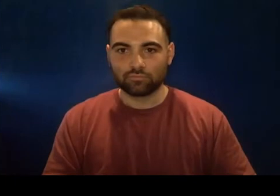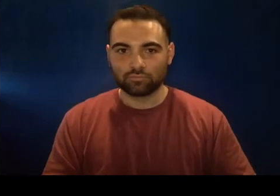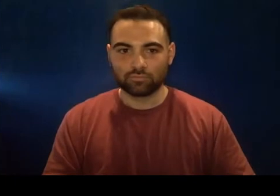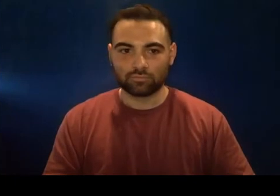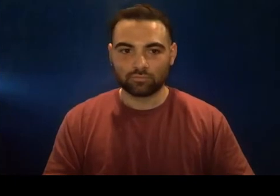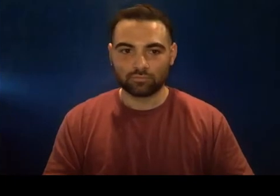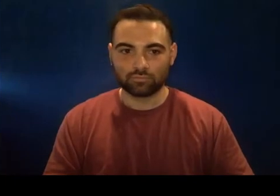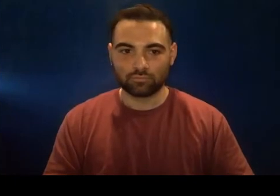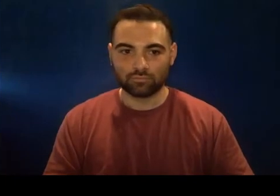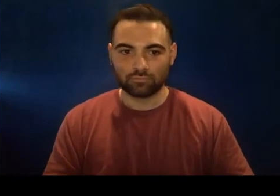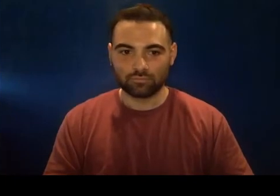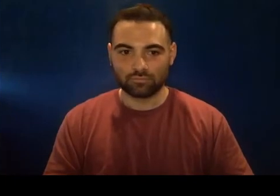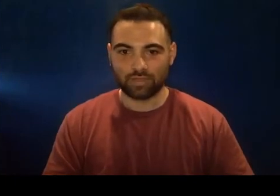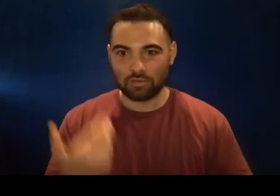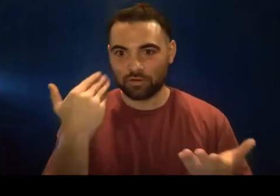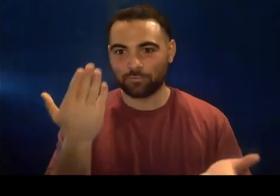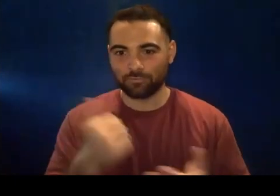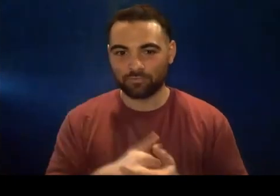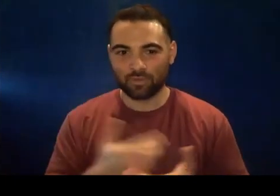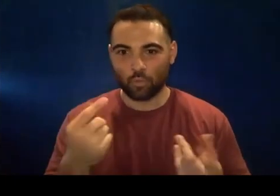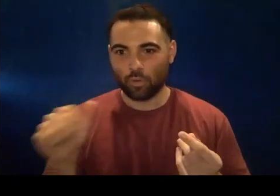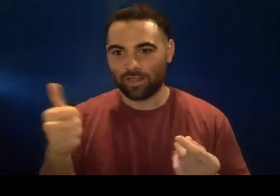I don't know what else to say.